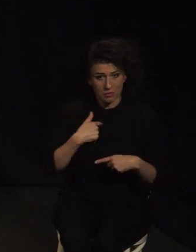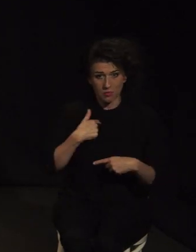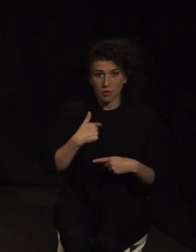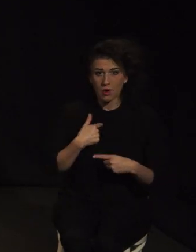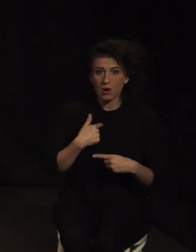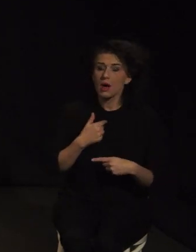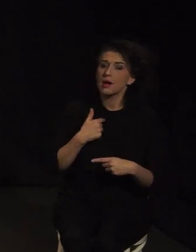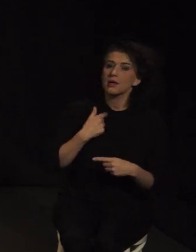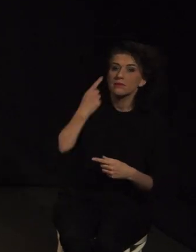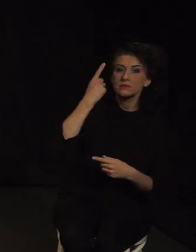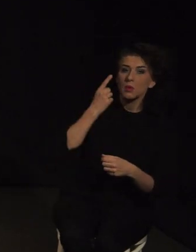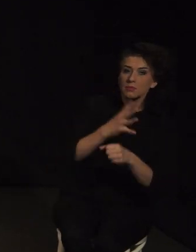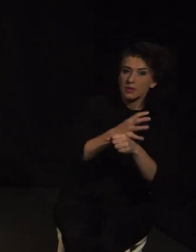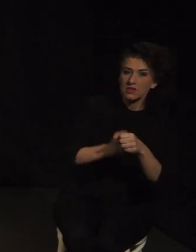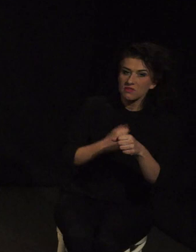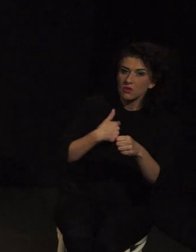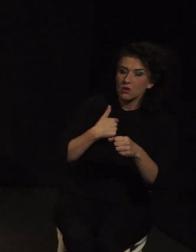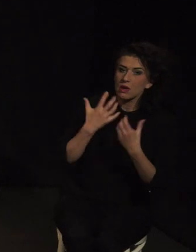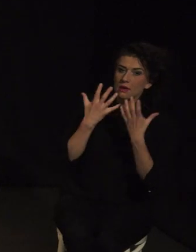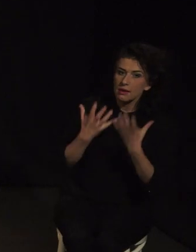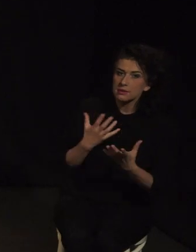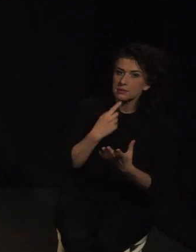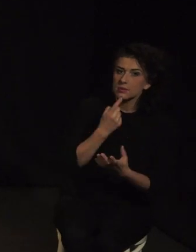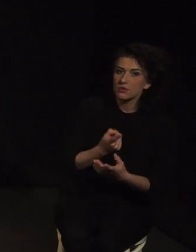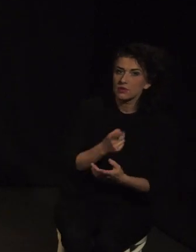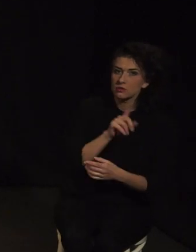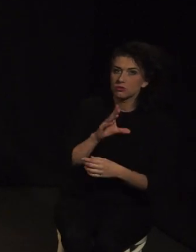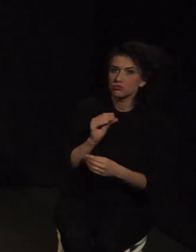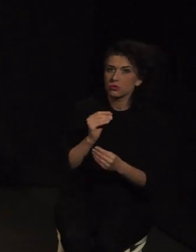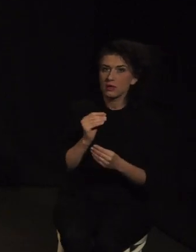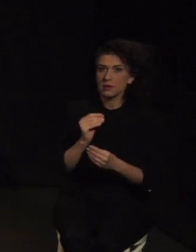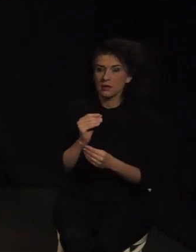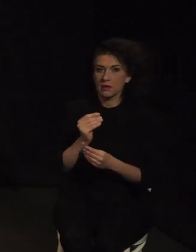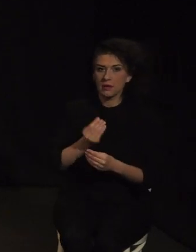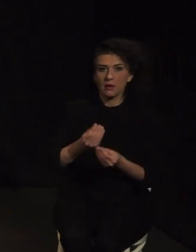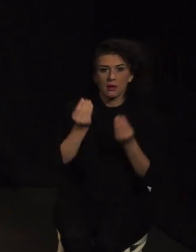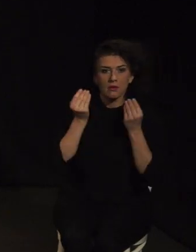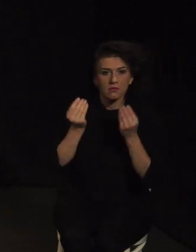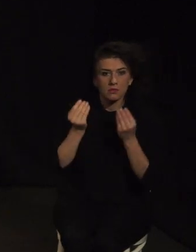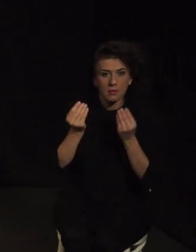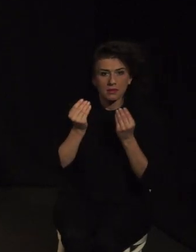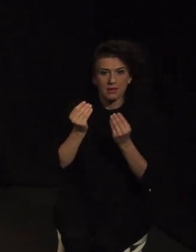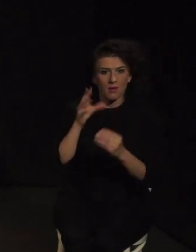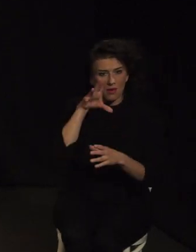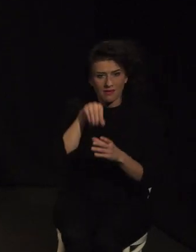is that you would like to tell more wonderful things